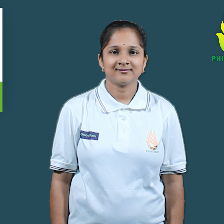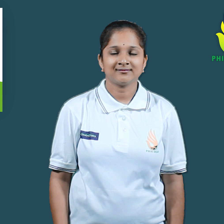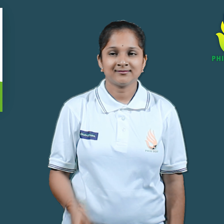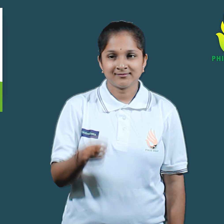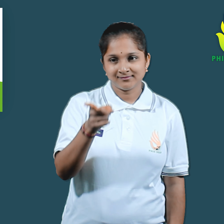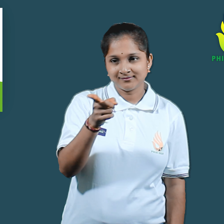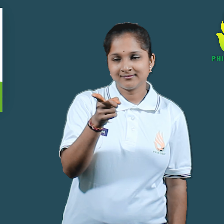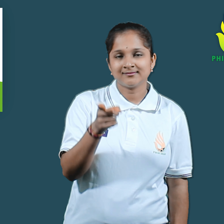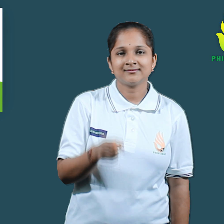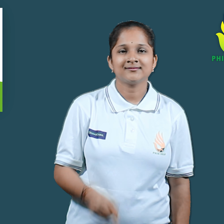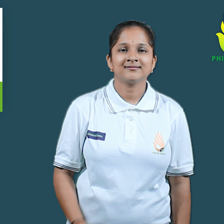There